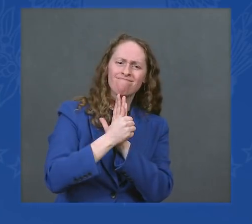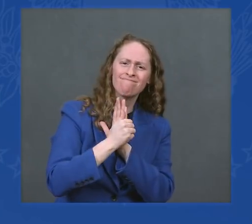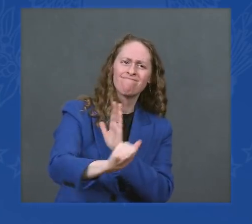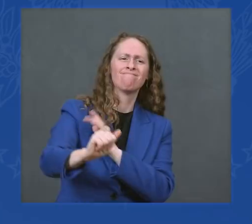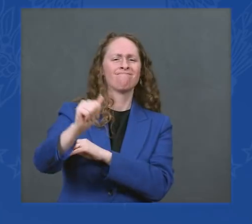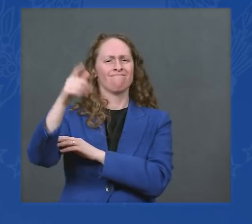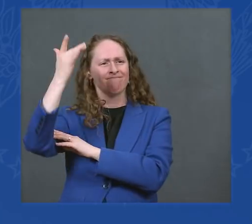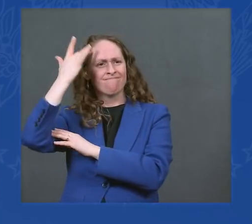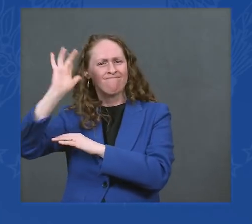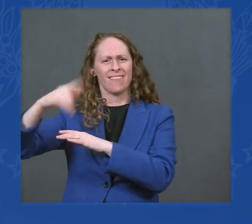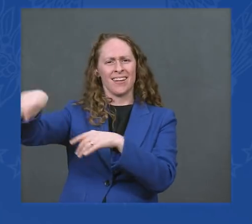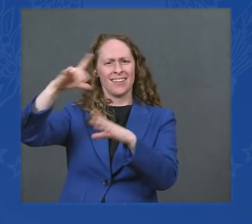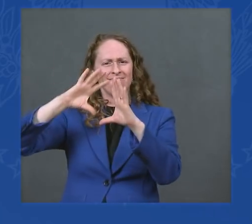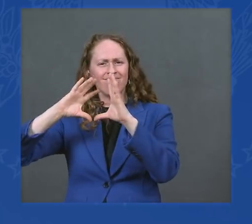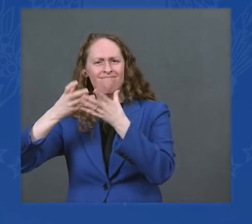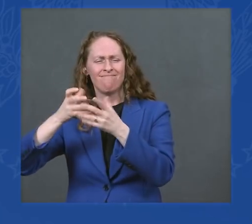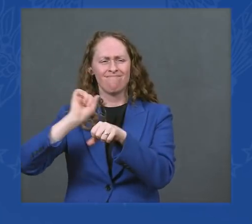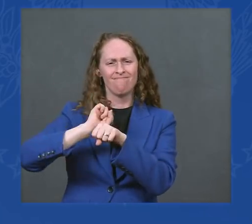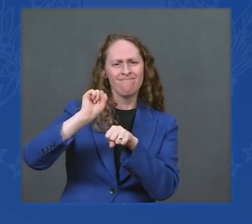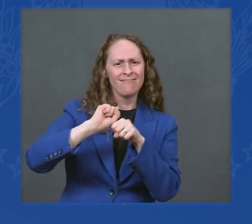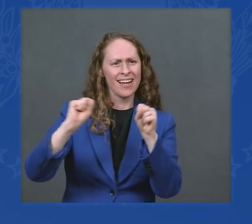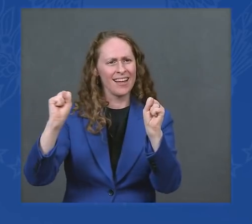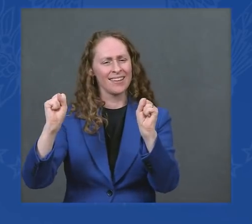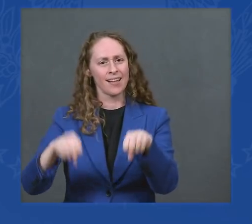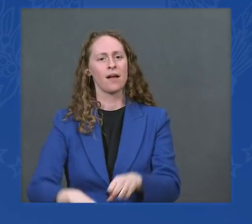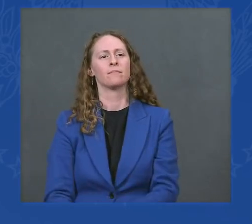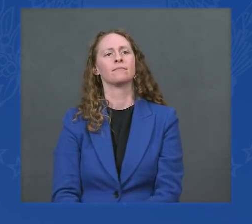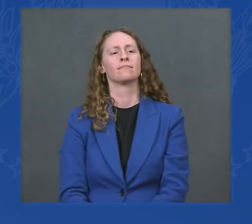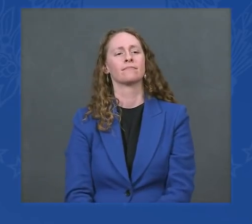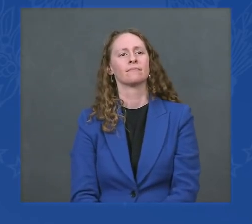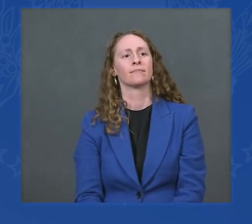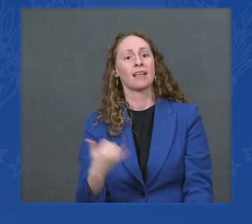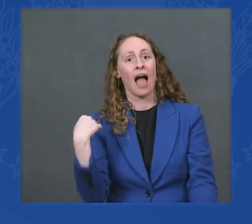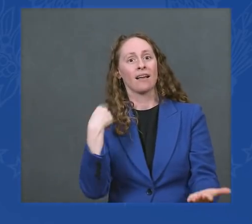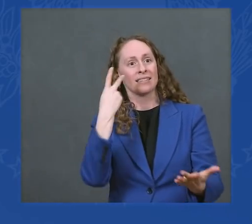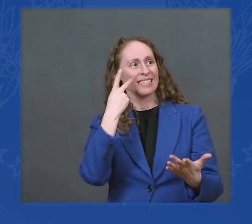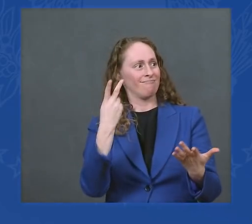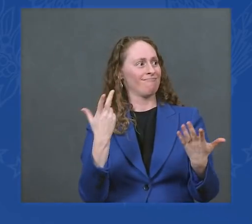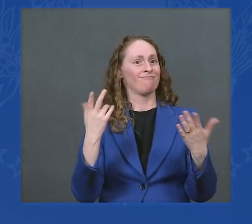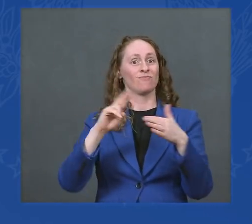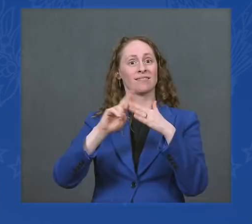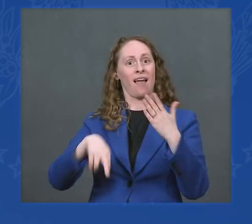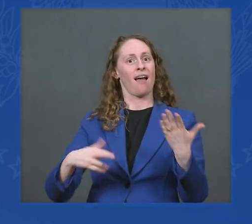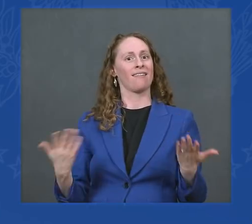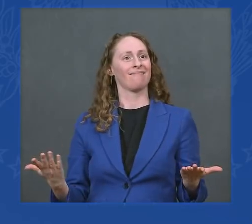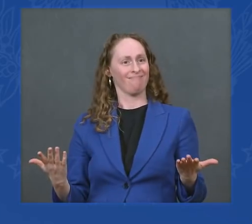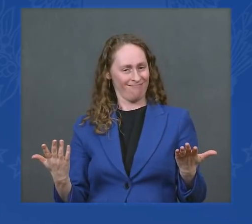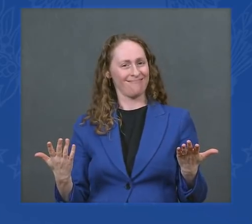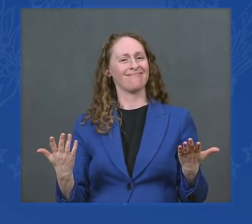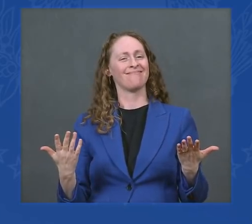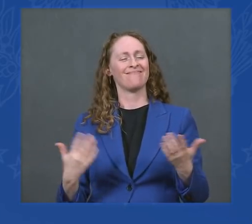beginning to see the results. In my first full year as President, the economy created 6.6 million new jobs.